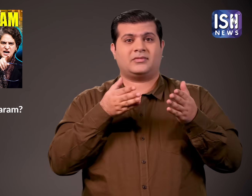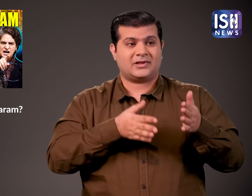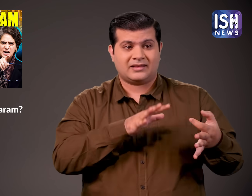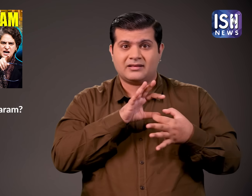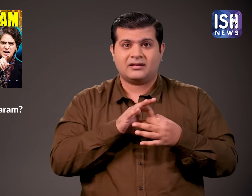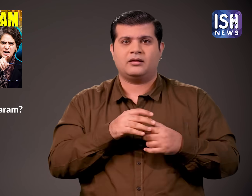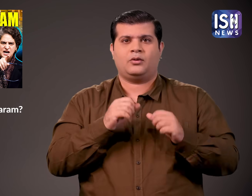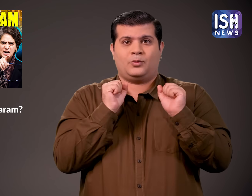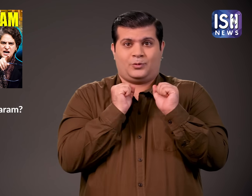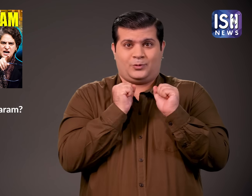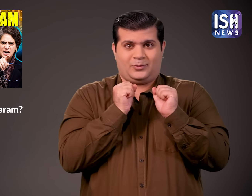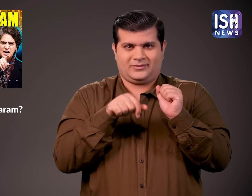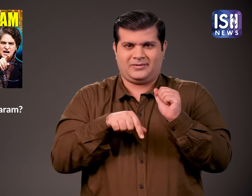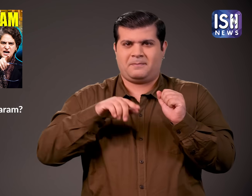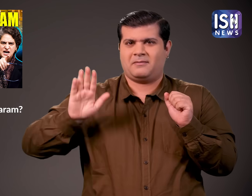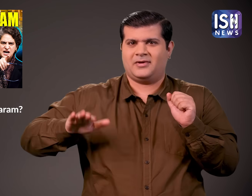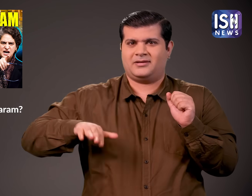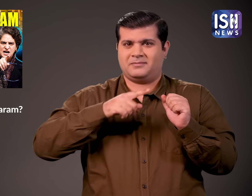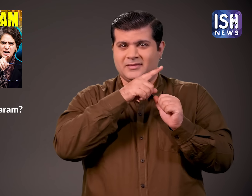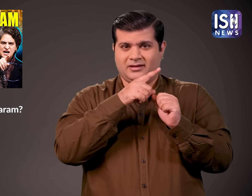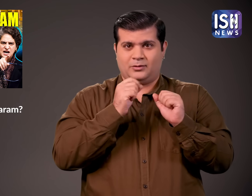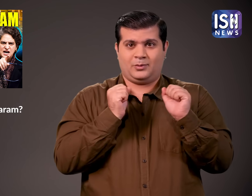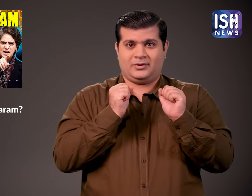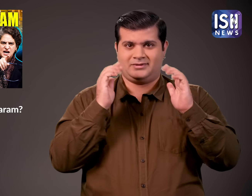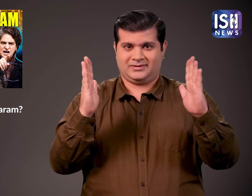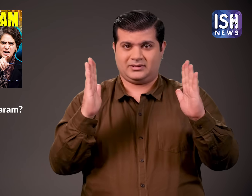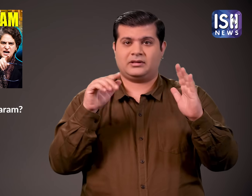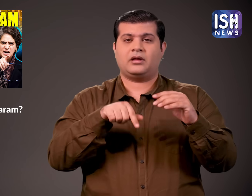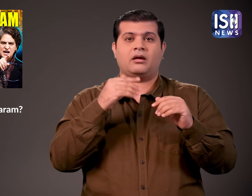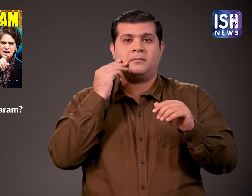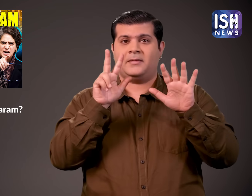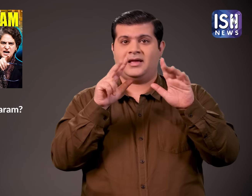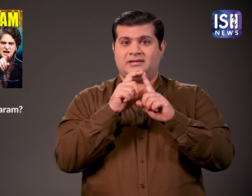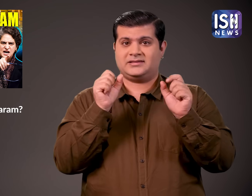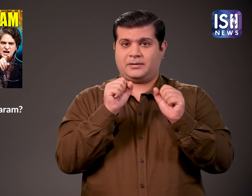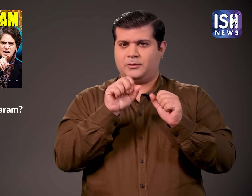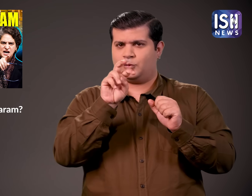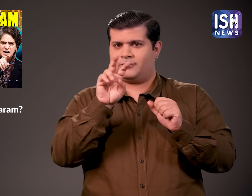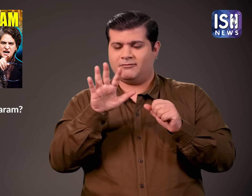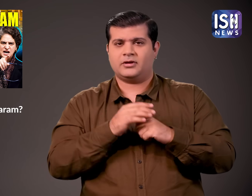This issue surfaced during the Winter Session of Parliament on 8 December 2025,